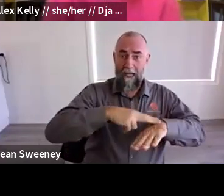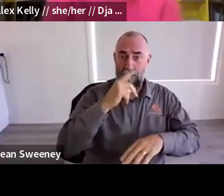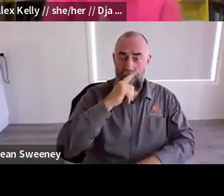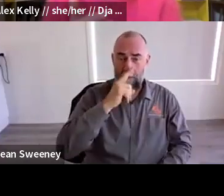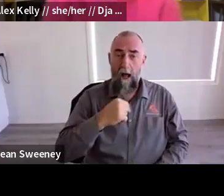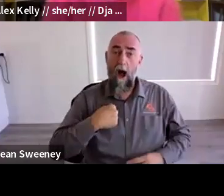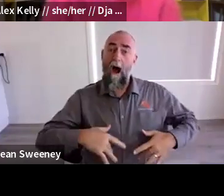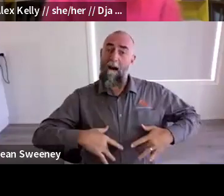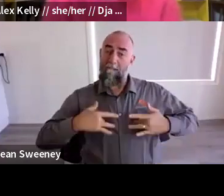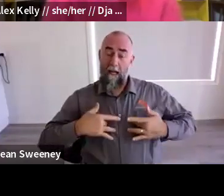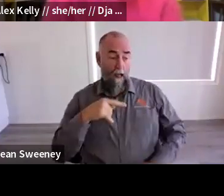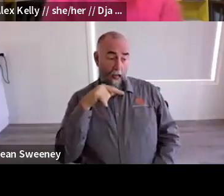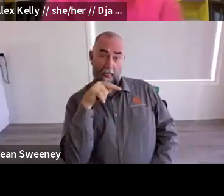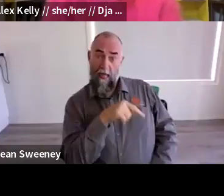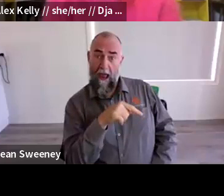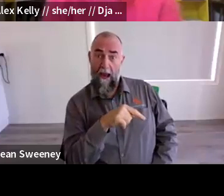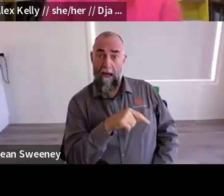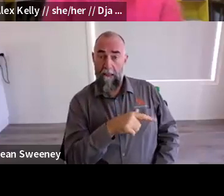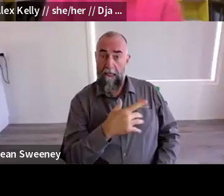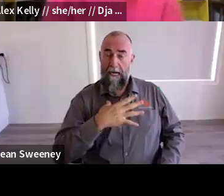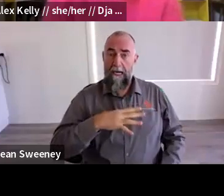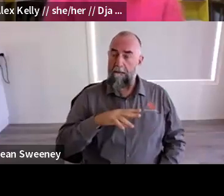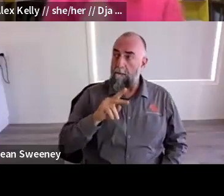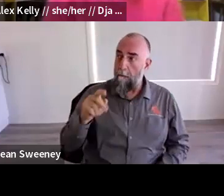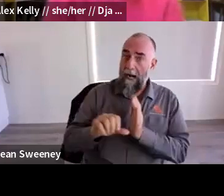money is owed to First Nations people. So, I respect the self-determination